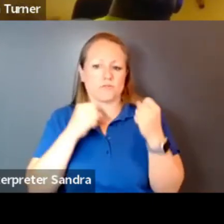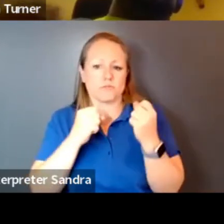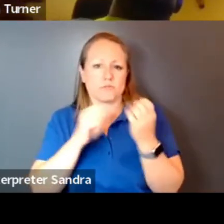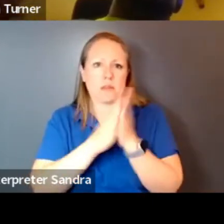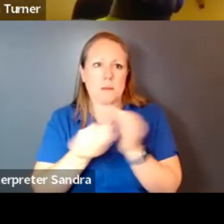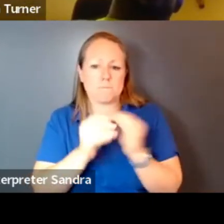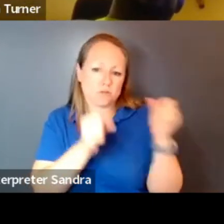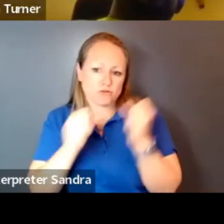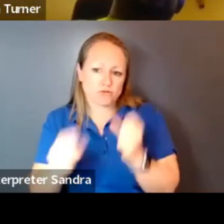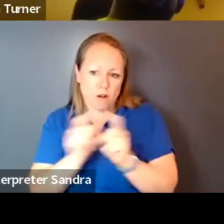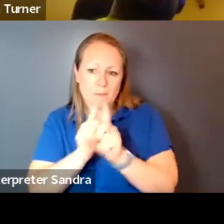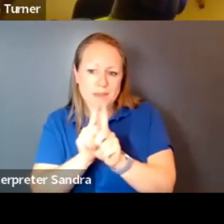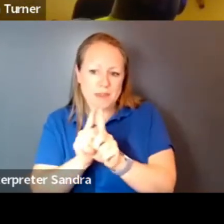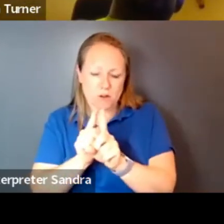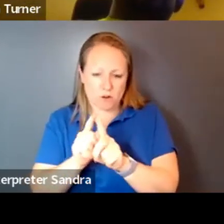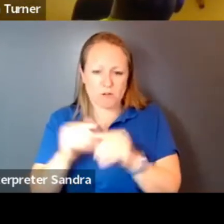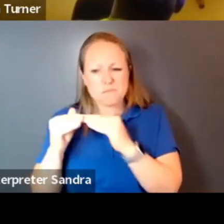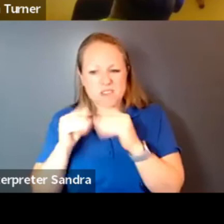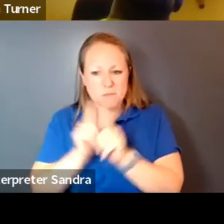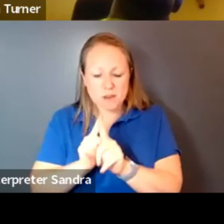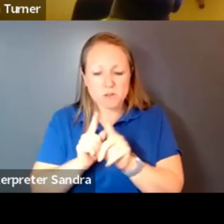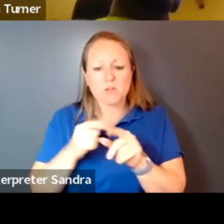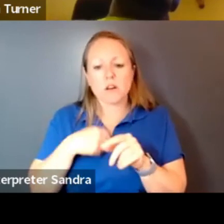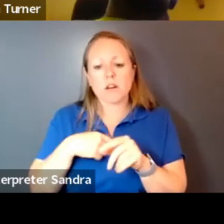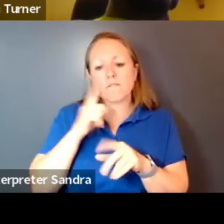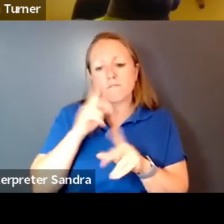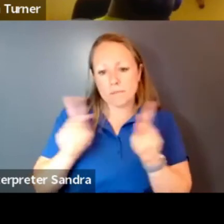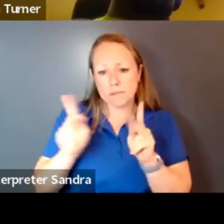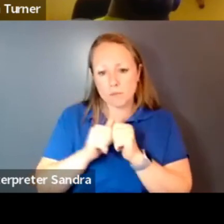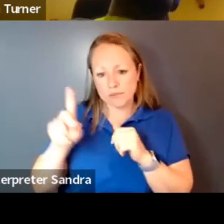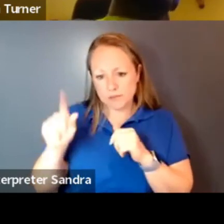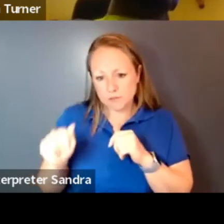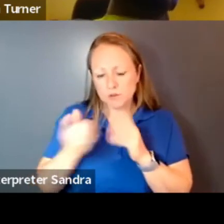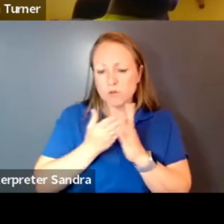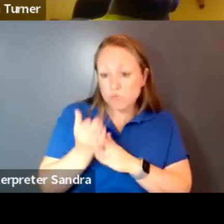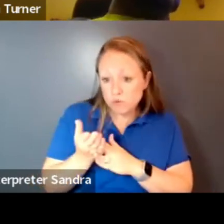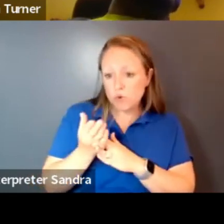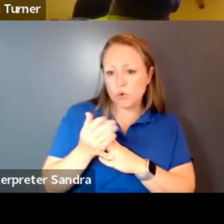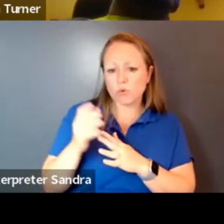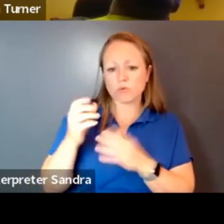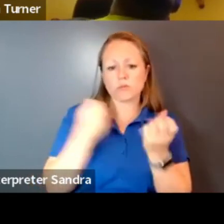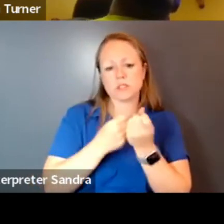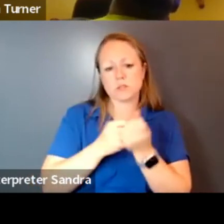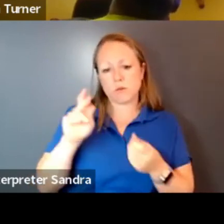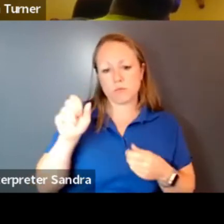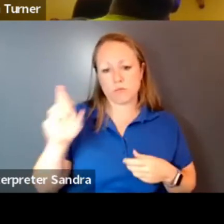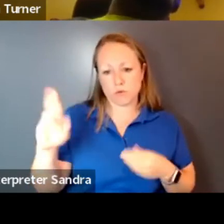live the experiences of people with disabilities through support broker, because I think that's going to be a more